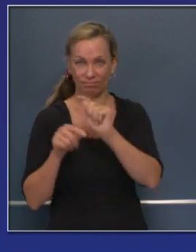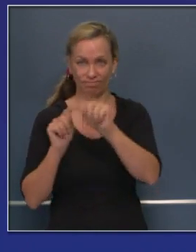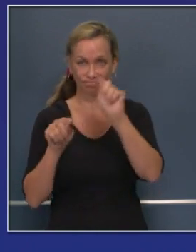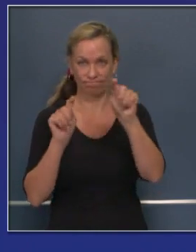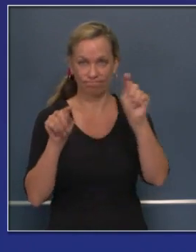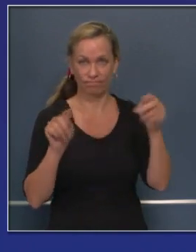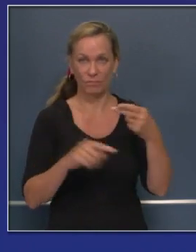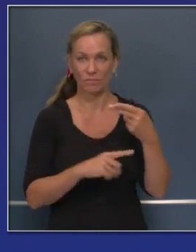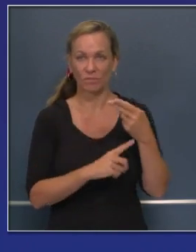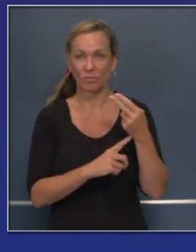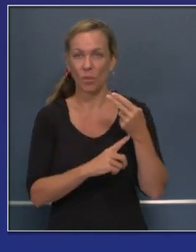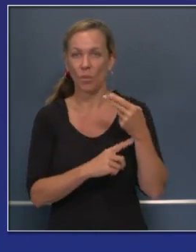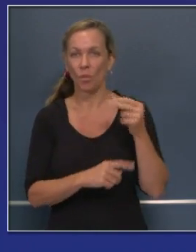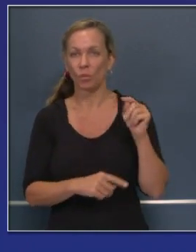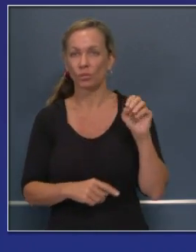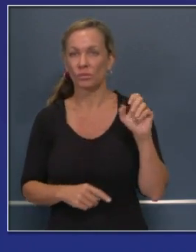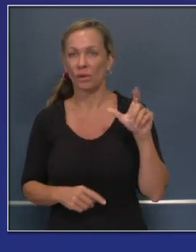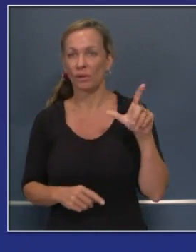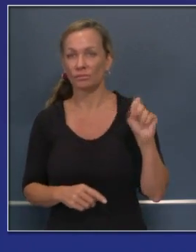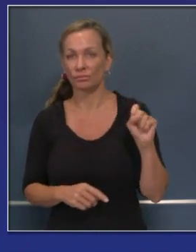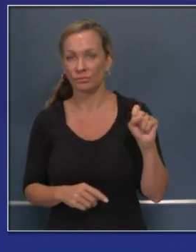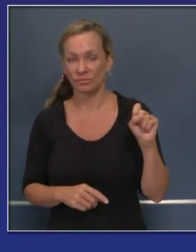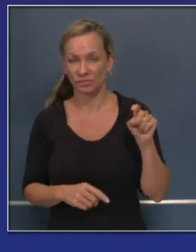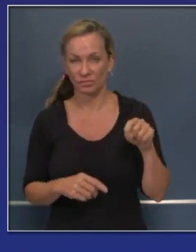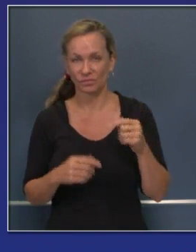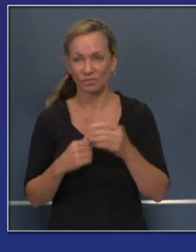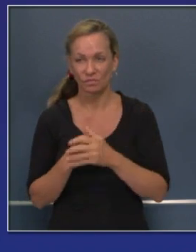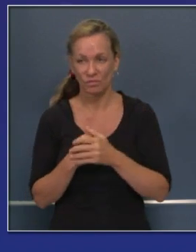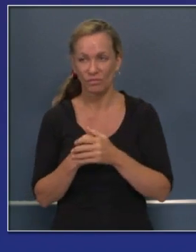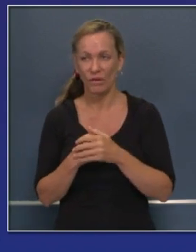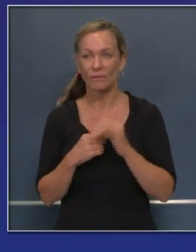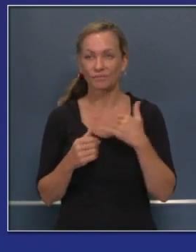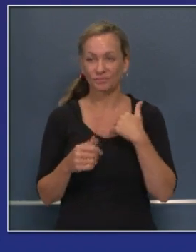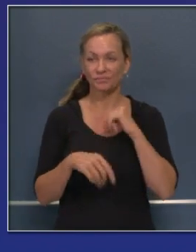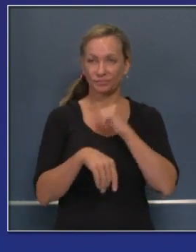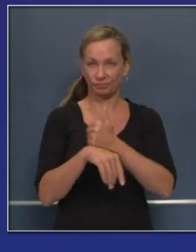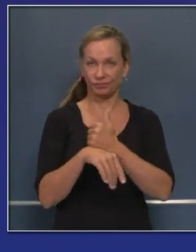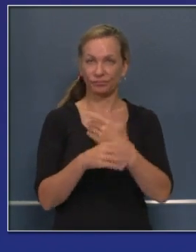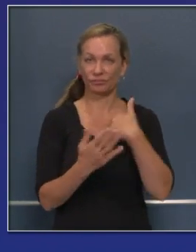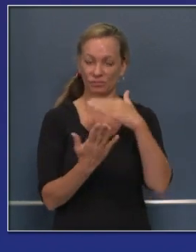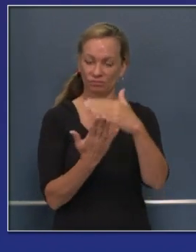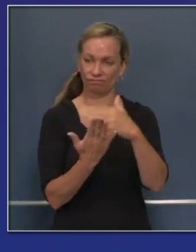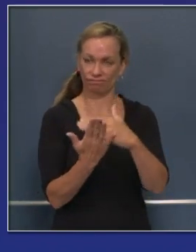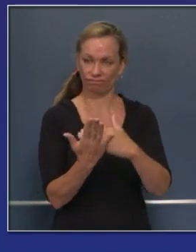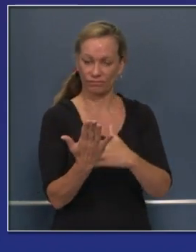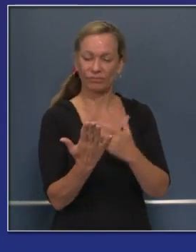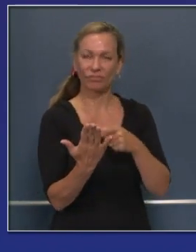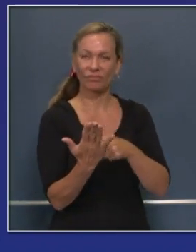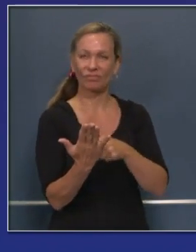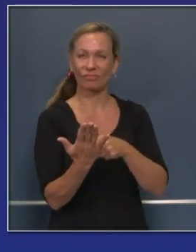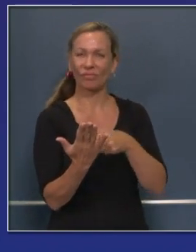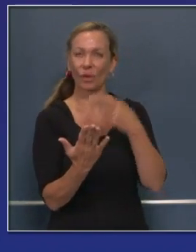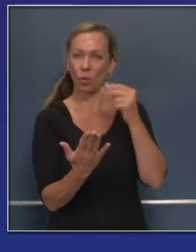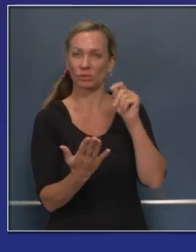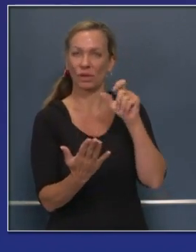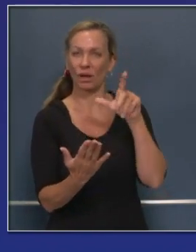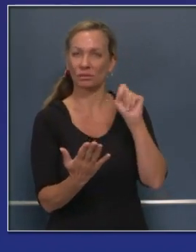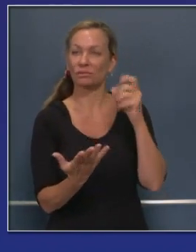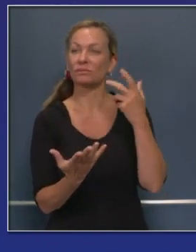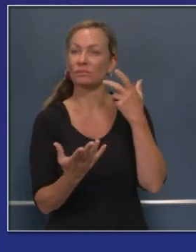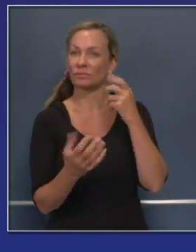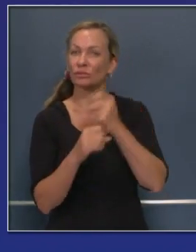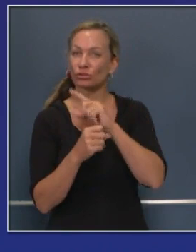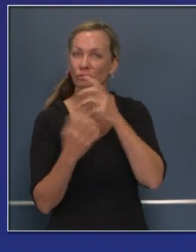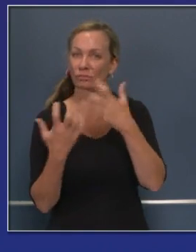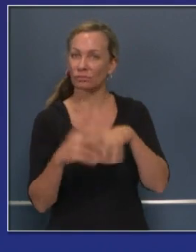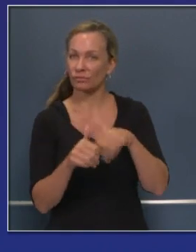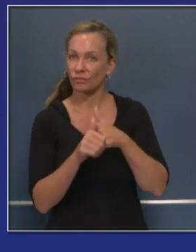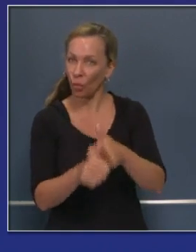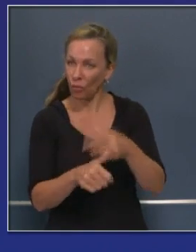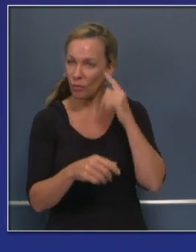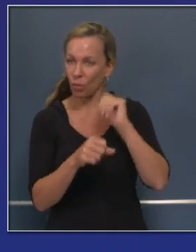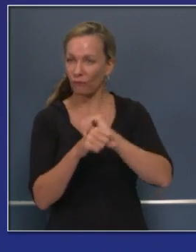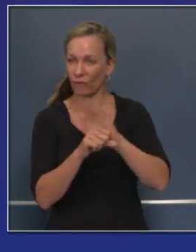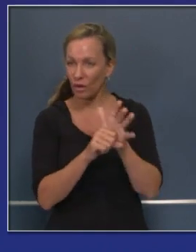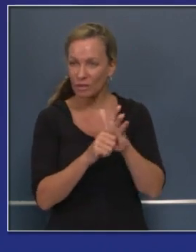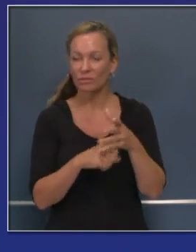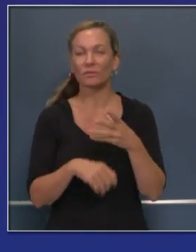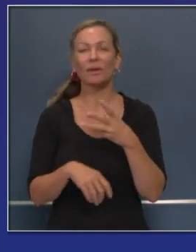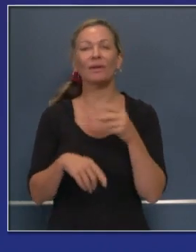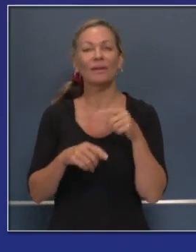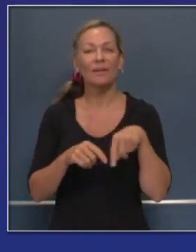THIS IS PART AND PARCEL OF WHAT WE HAVE HAVE BUILT IN ME PANDEMIC.